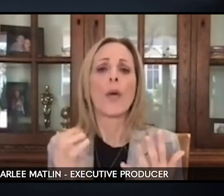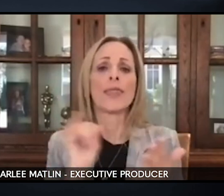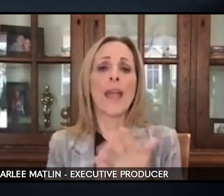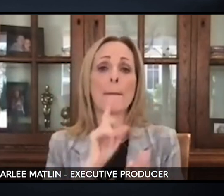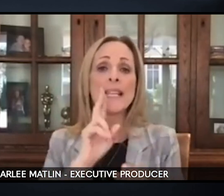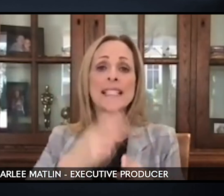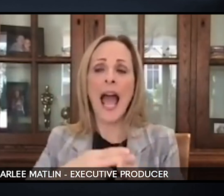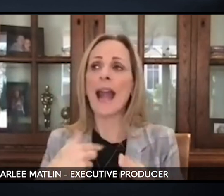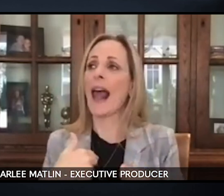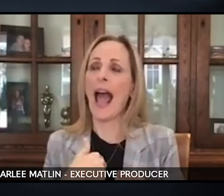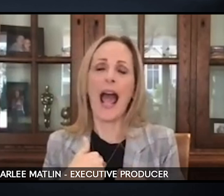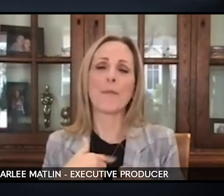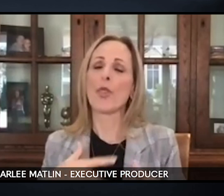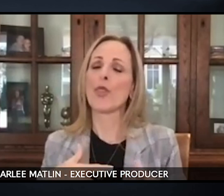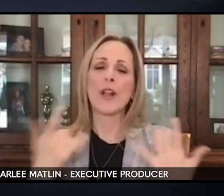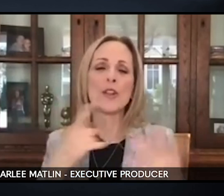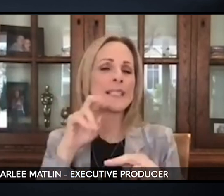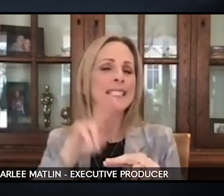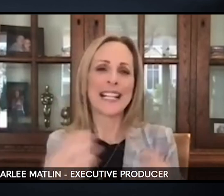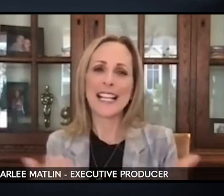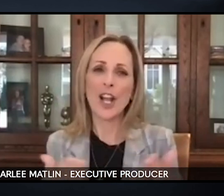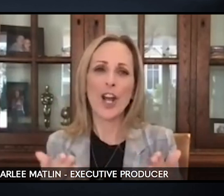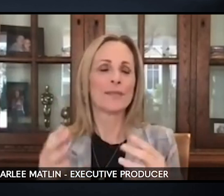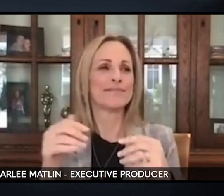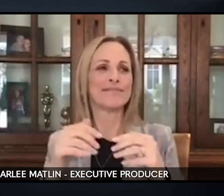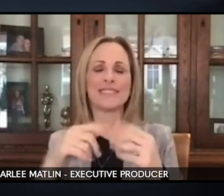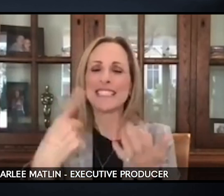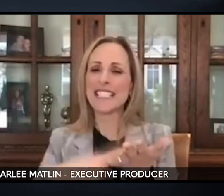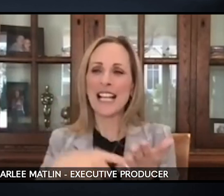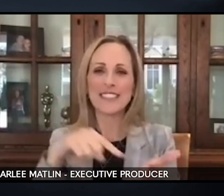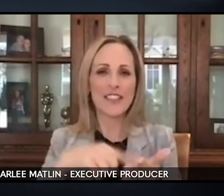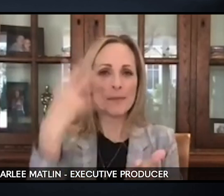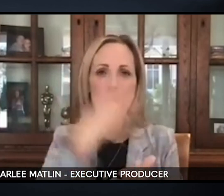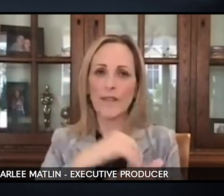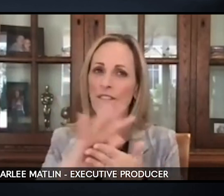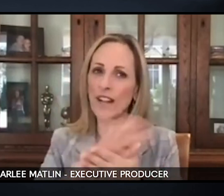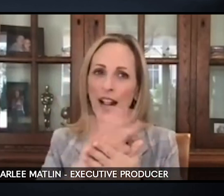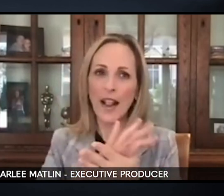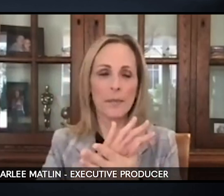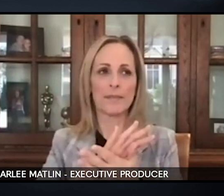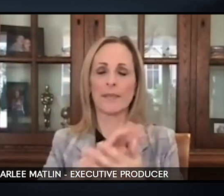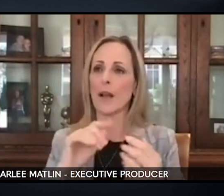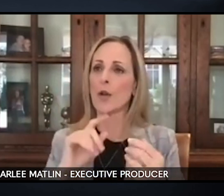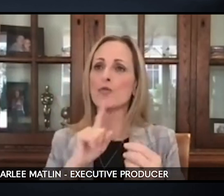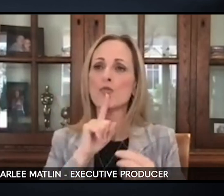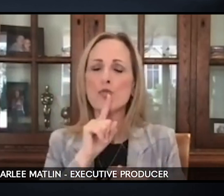understands that it, I'm just thrilled to be a part of a film that includes all